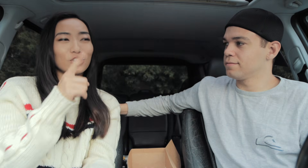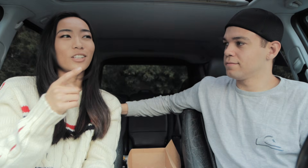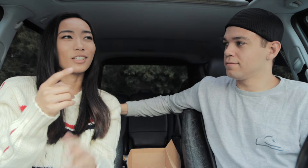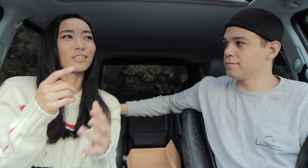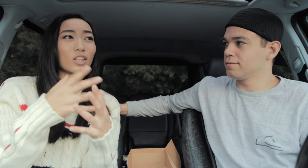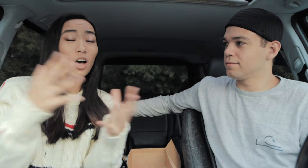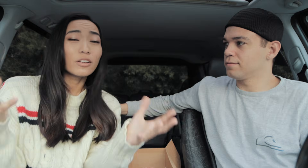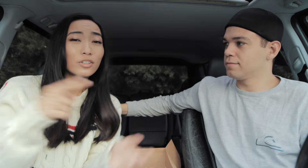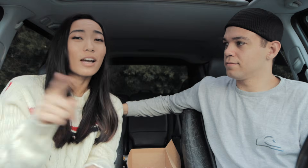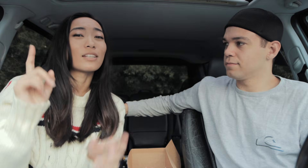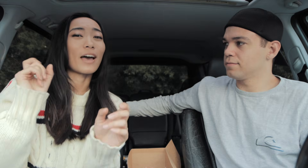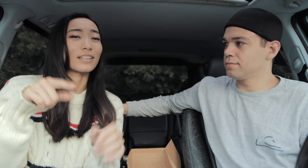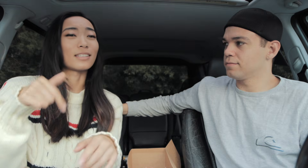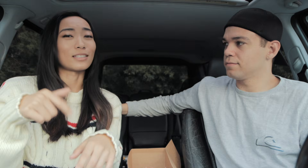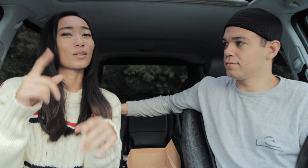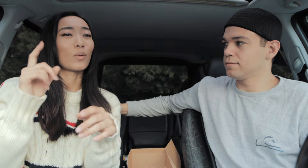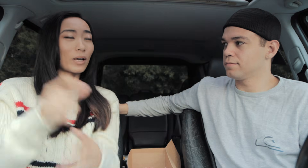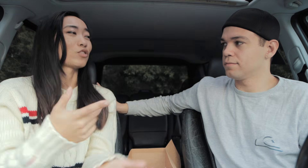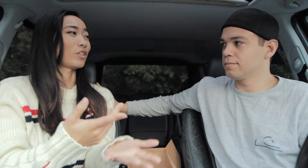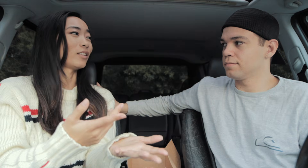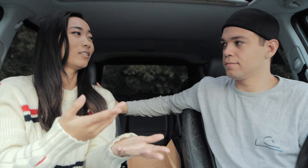actually a lot of you guys have asked this question